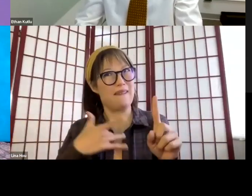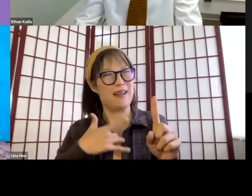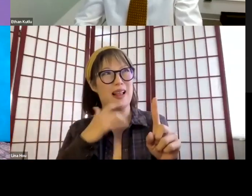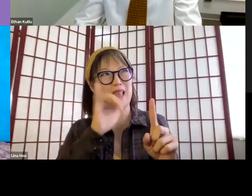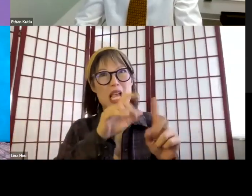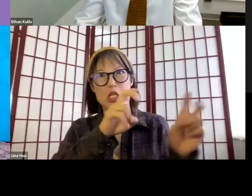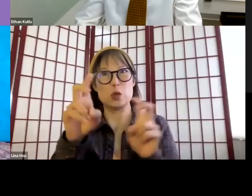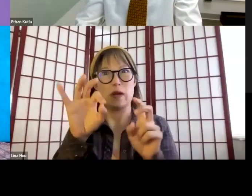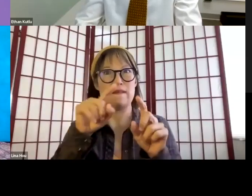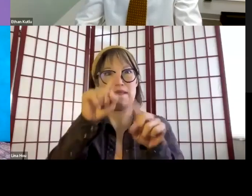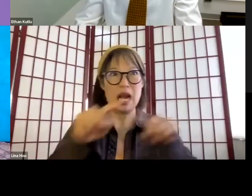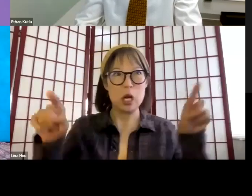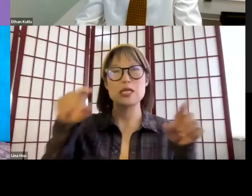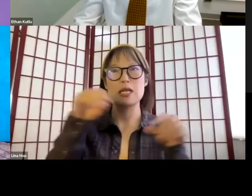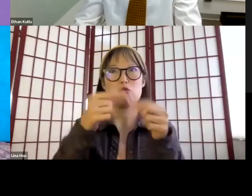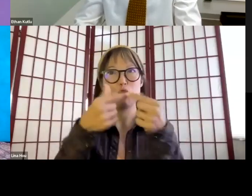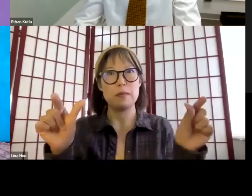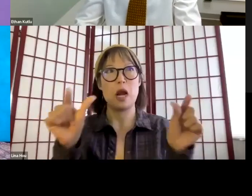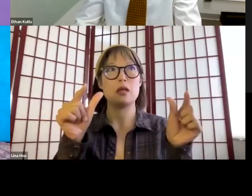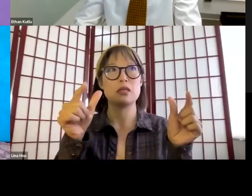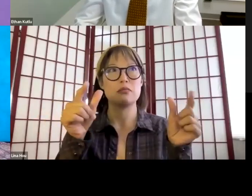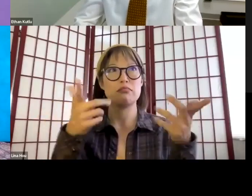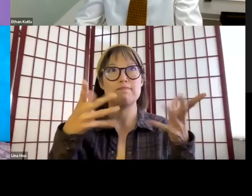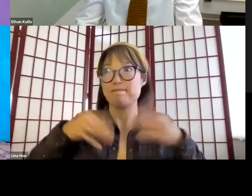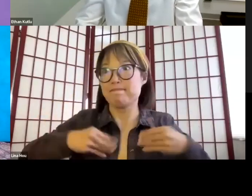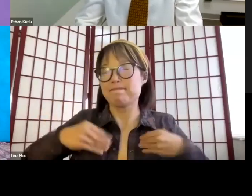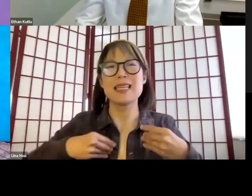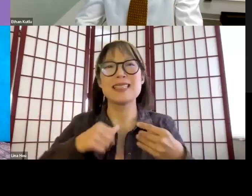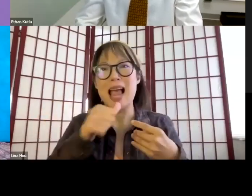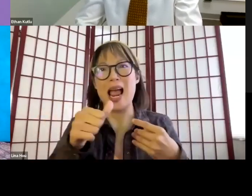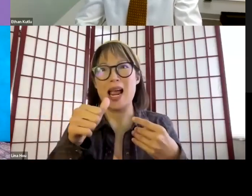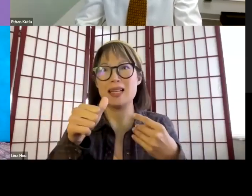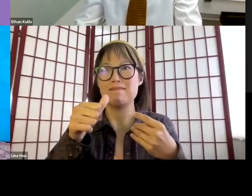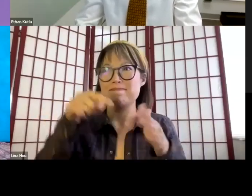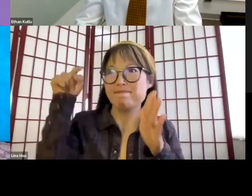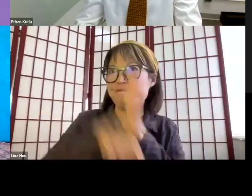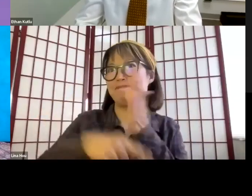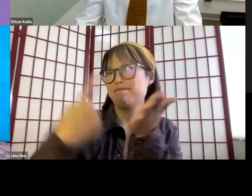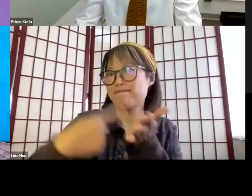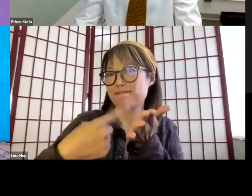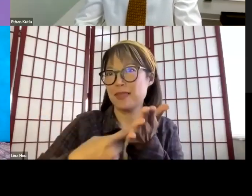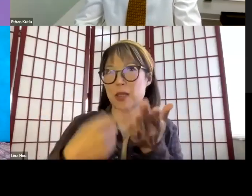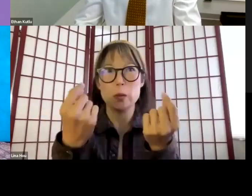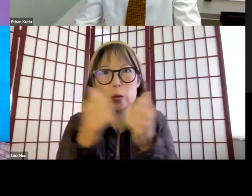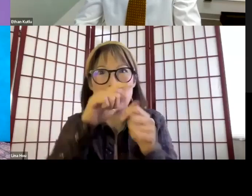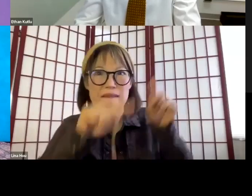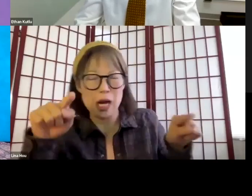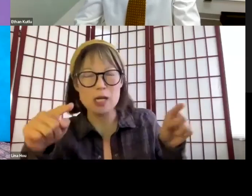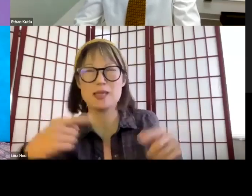And so I really feel like the issue of variation in grammar has been accepted, but it hasn't been discussed.